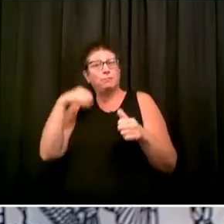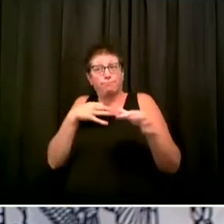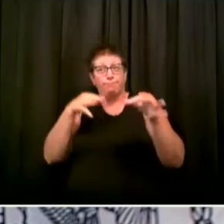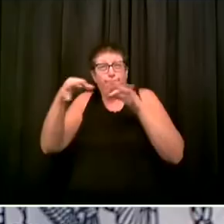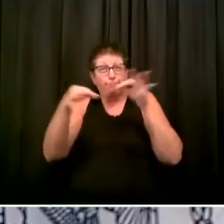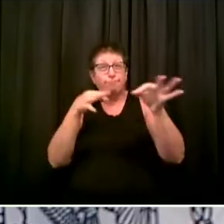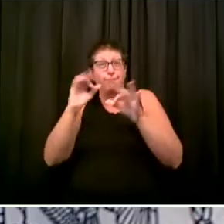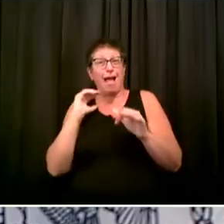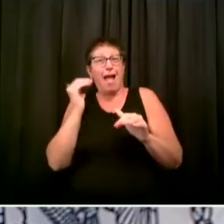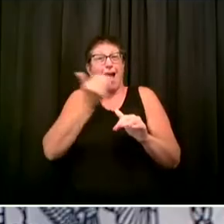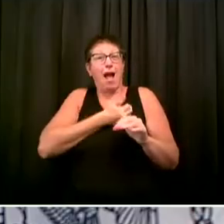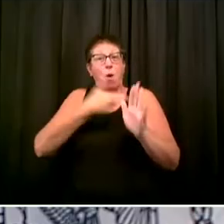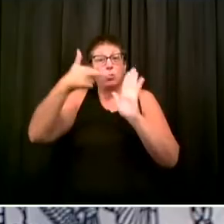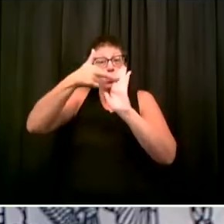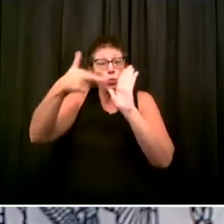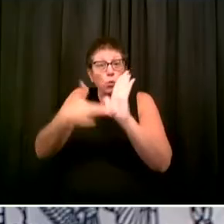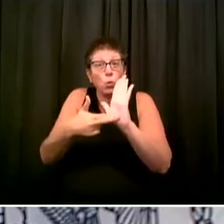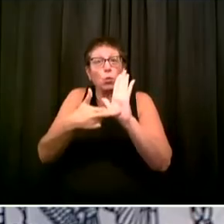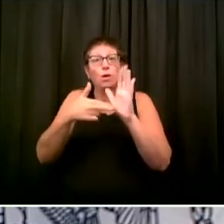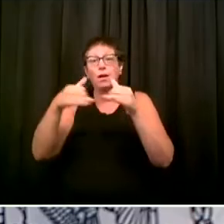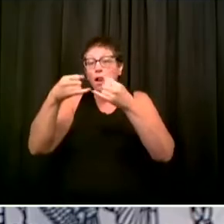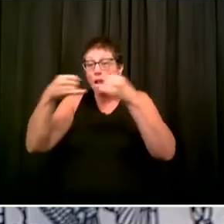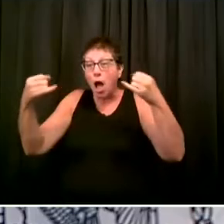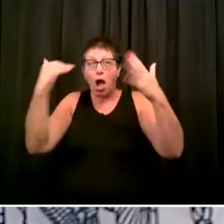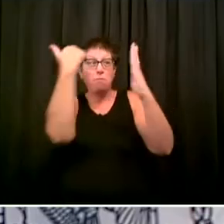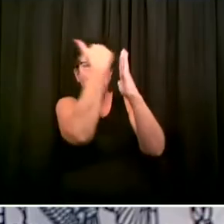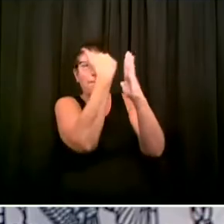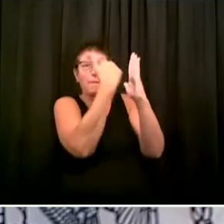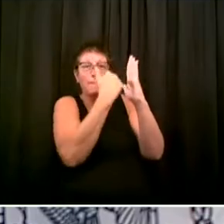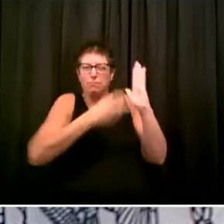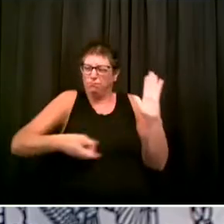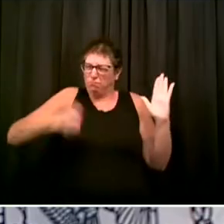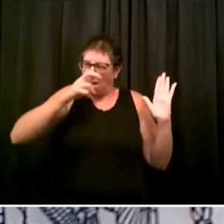ABOUT THE STANDARDS